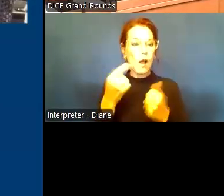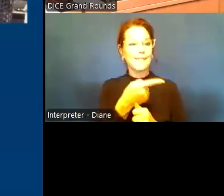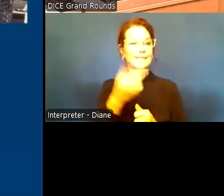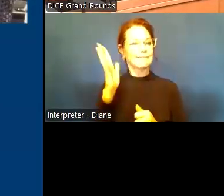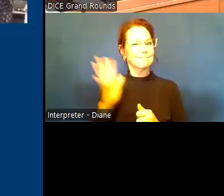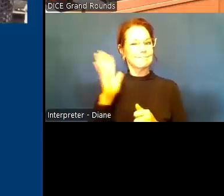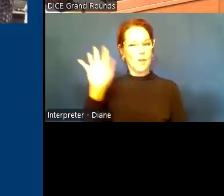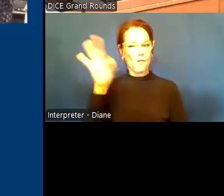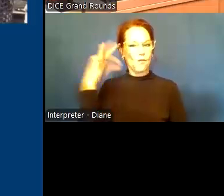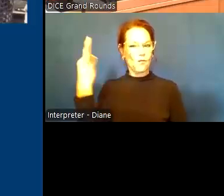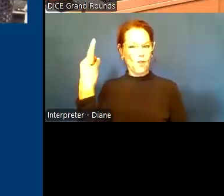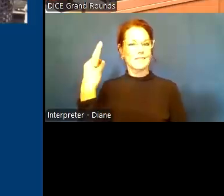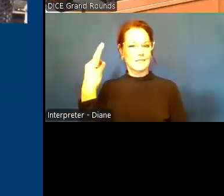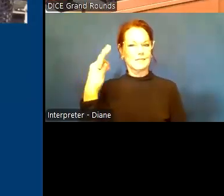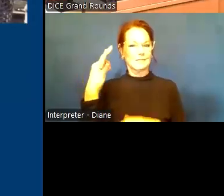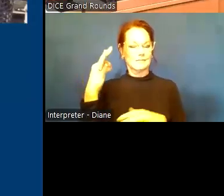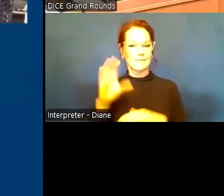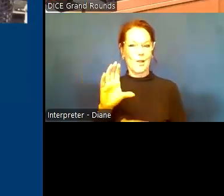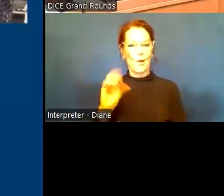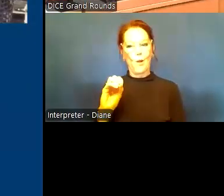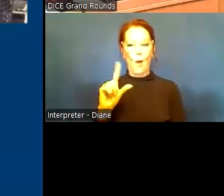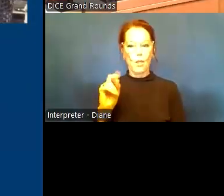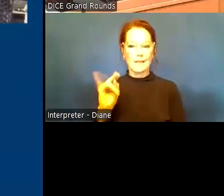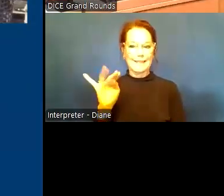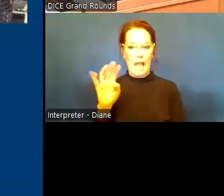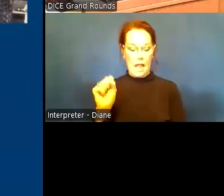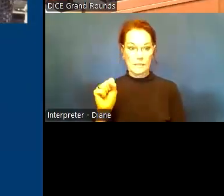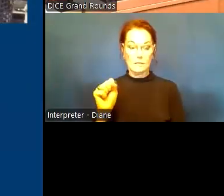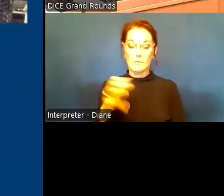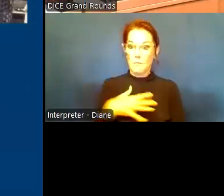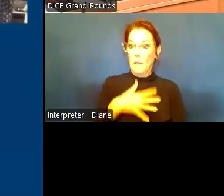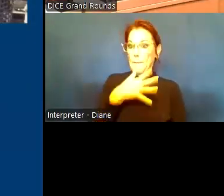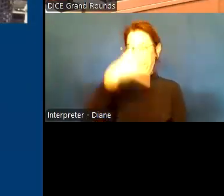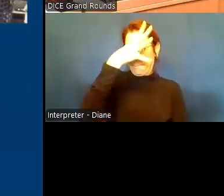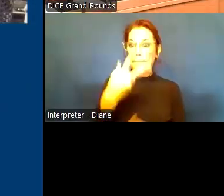colonized meant that they um both spoke French and so that gave them kind of a leg up in terms